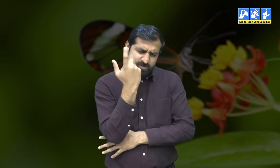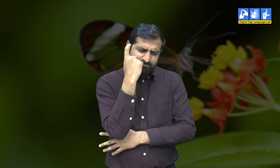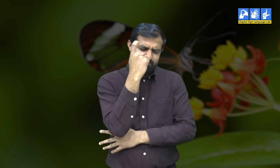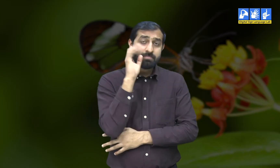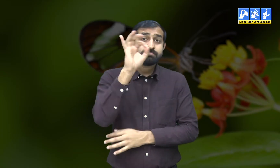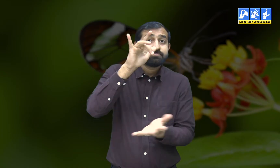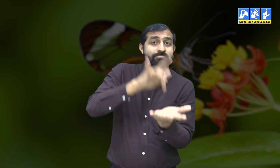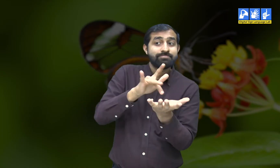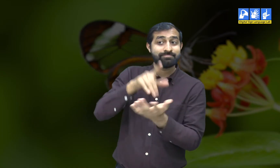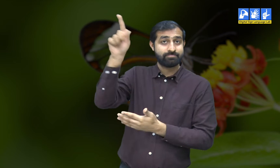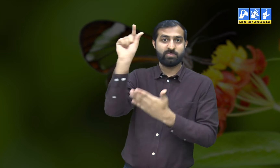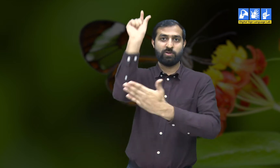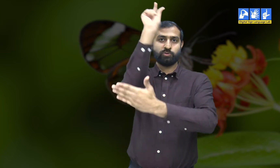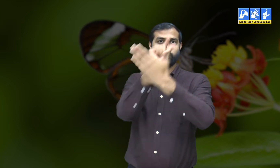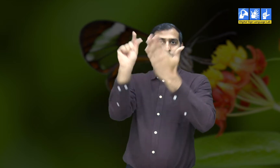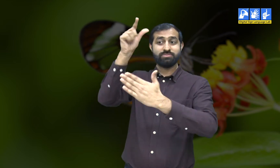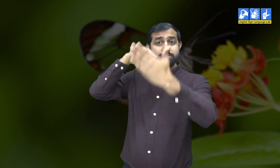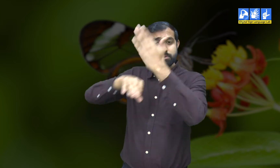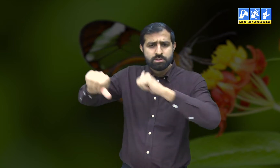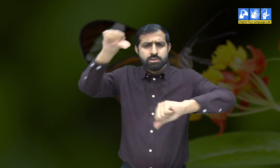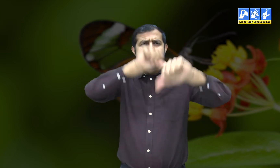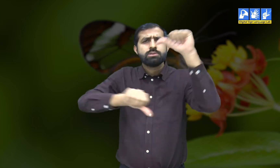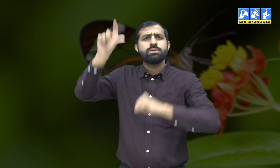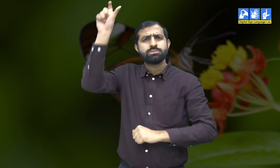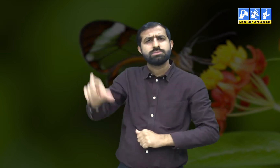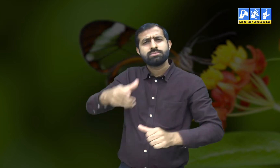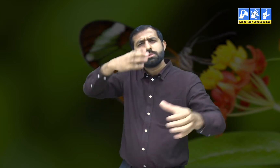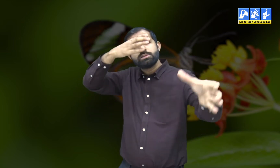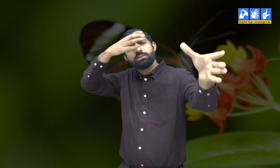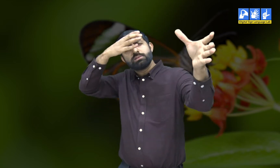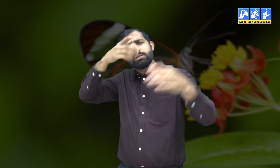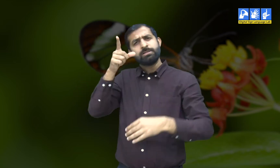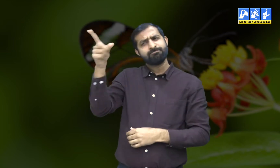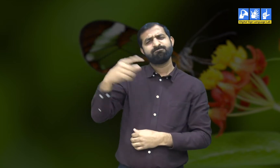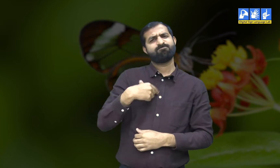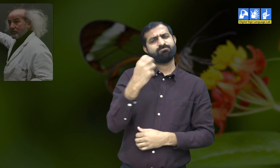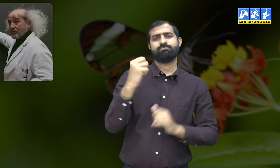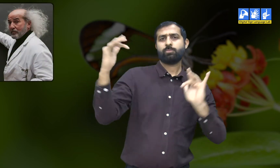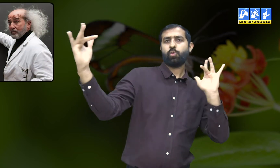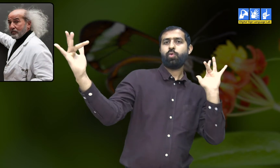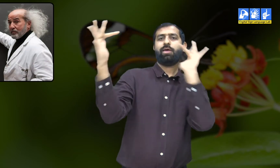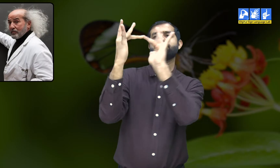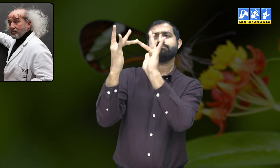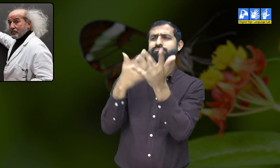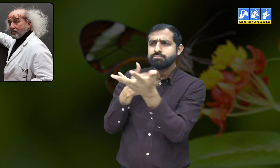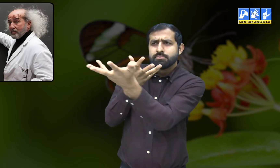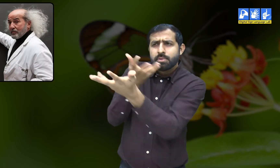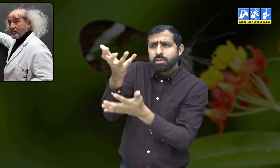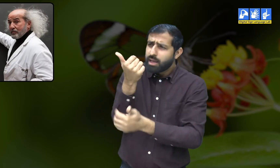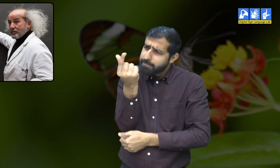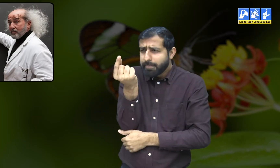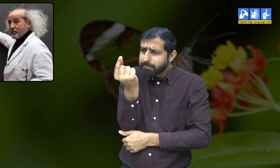He then contacted Dr. Urquhart who was a prominent scientist at the University of Toronto